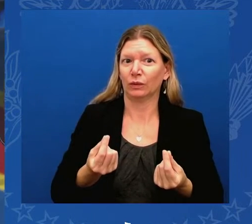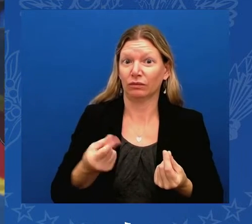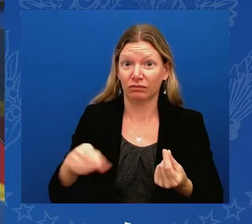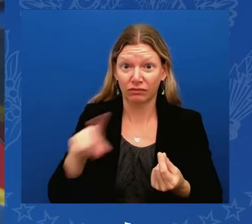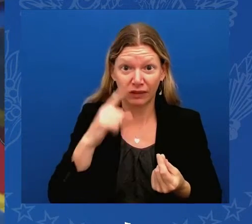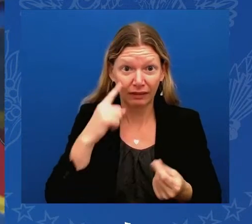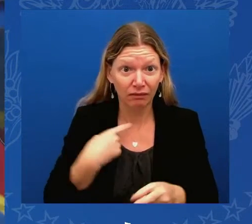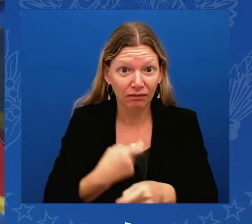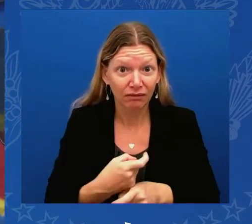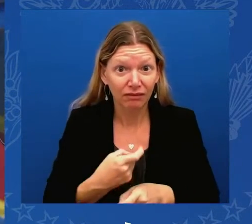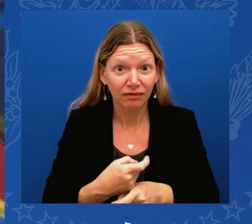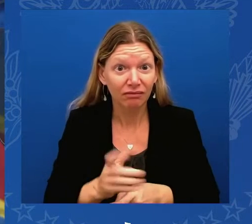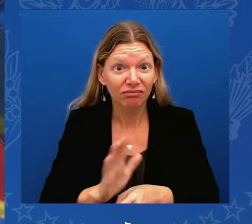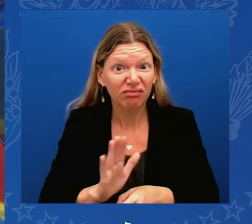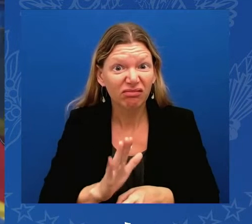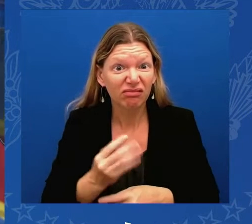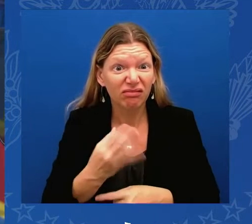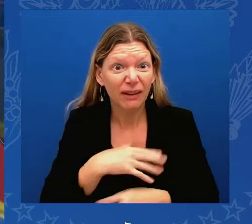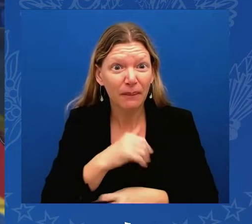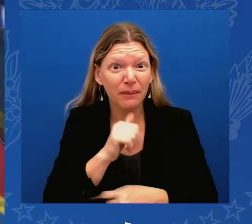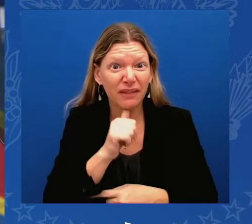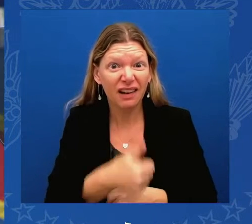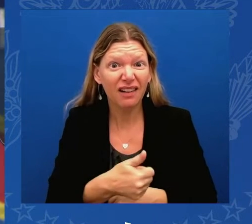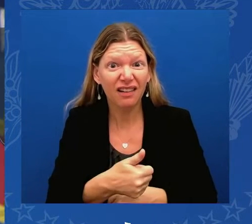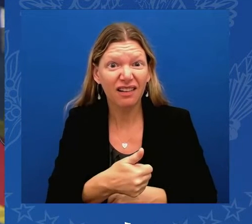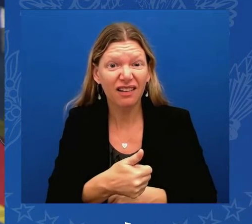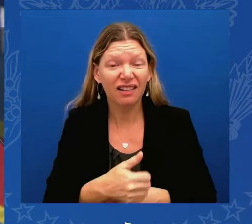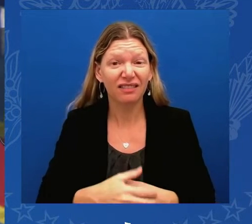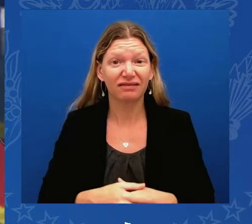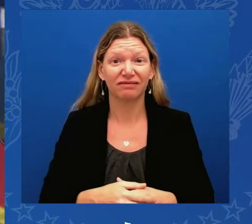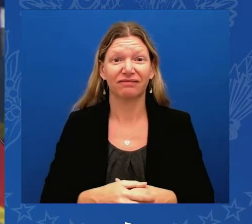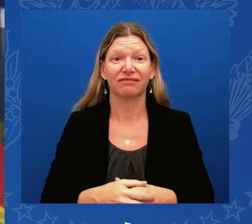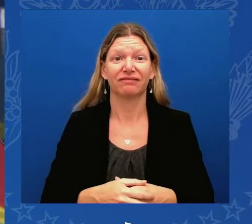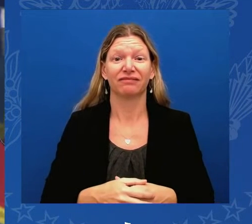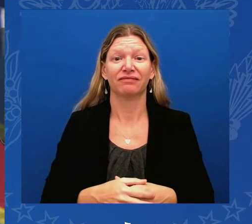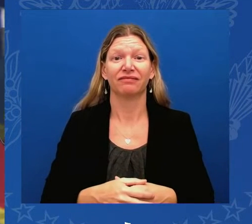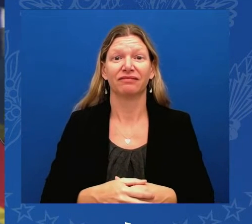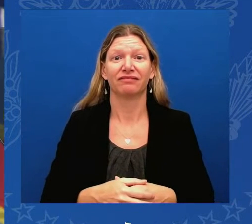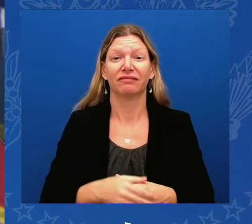Scripture says, "The prayers of a righteous man availeth much."